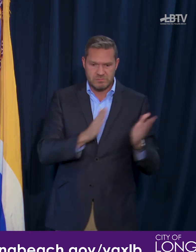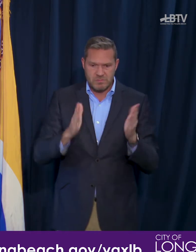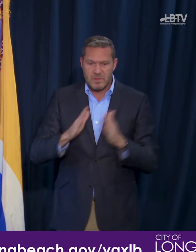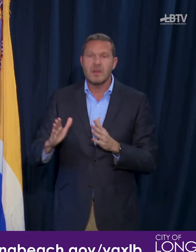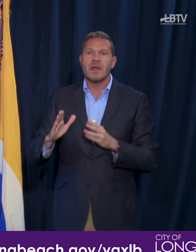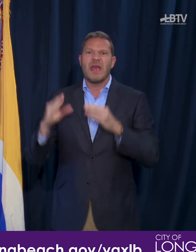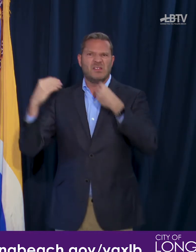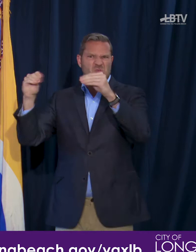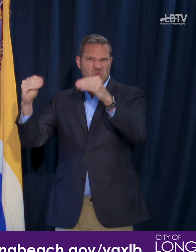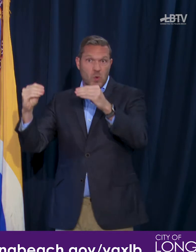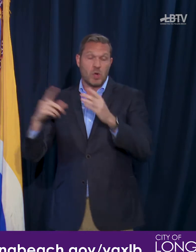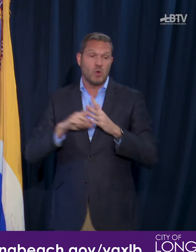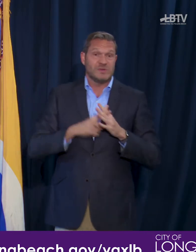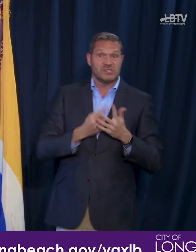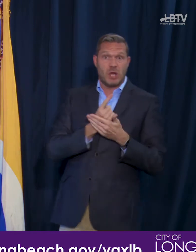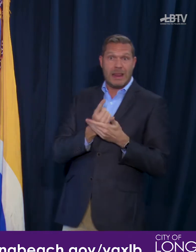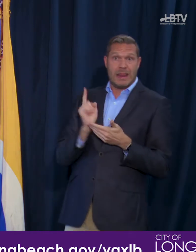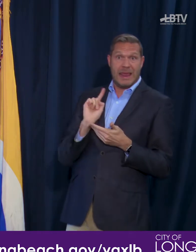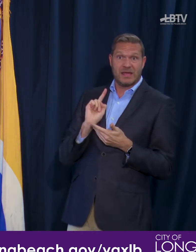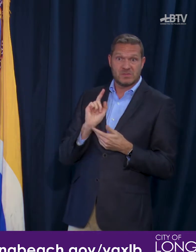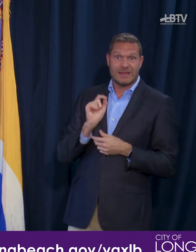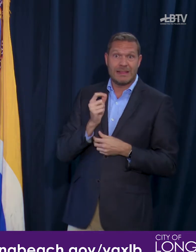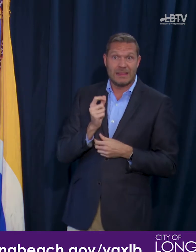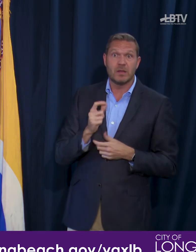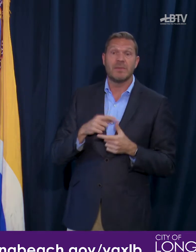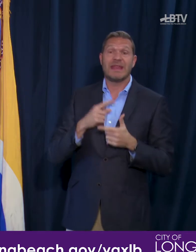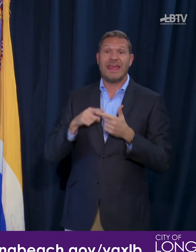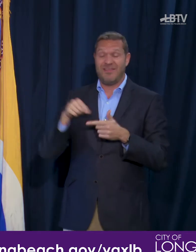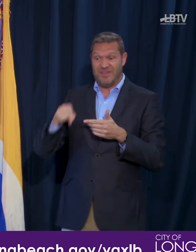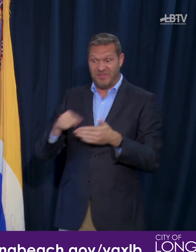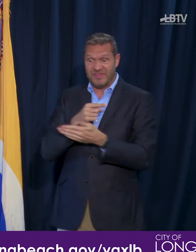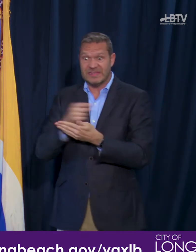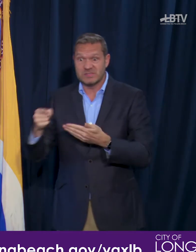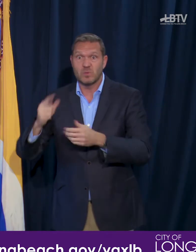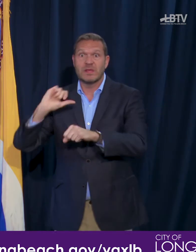on Friday of this week we are doing a pretty large clinic at the convention center where